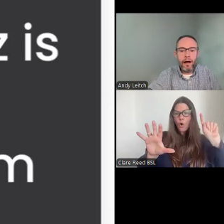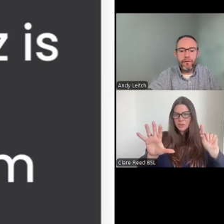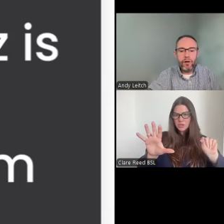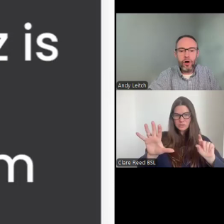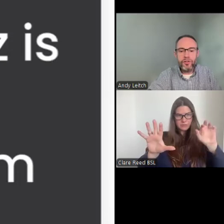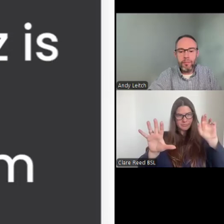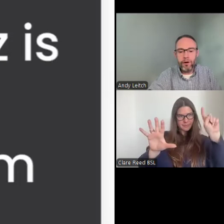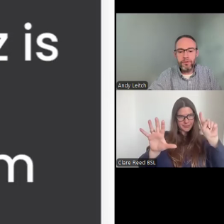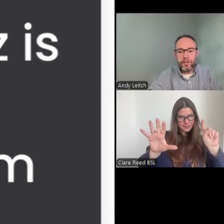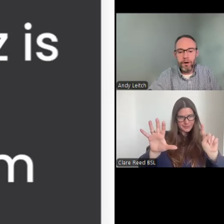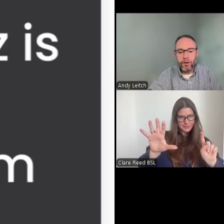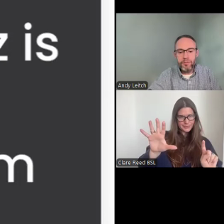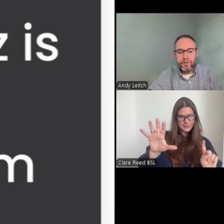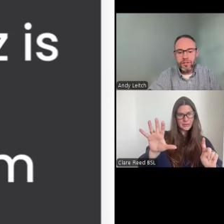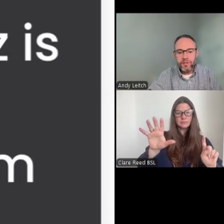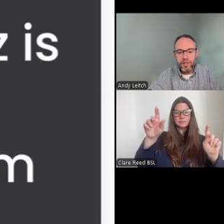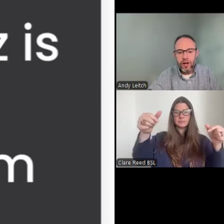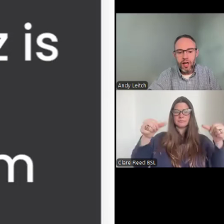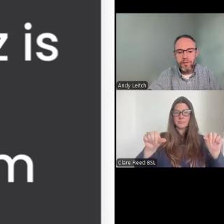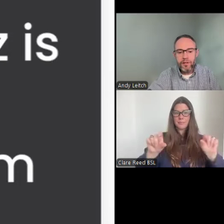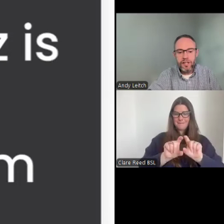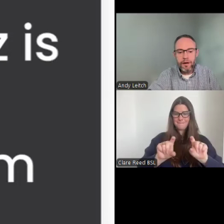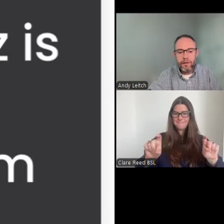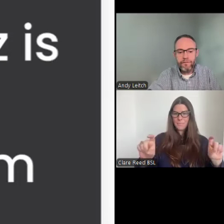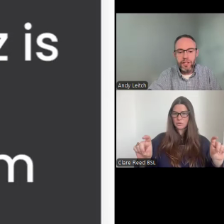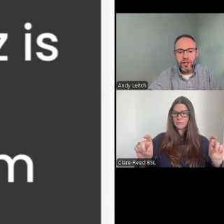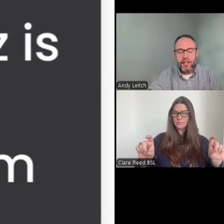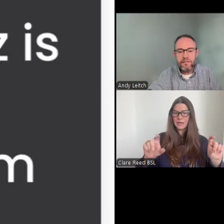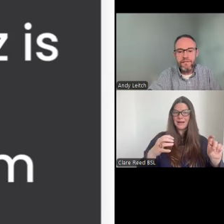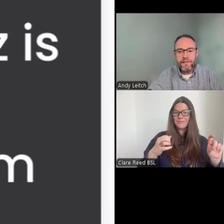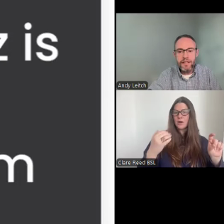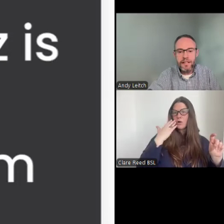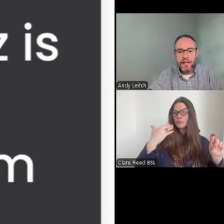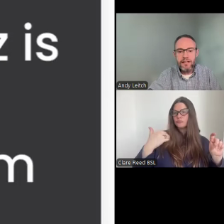I've got a prompt at the bottom to subscribe. You can see my free trial ends in 15 days,